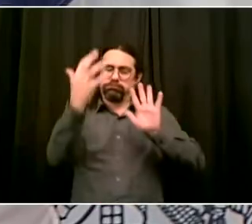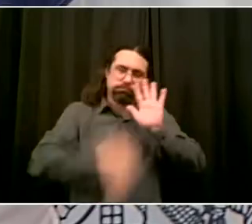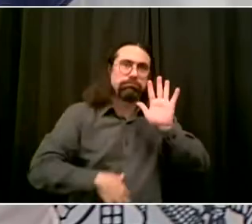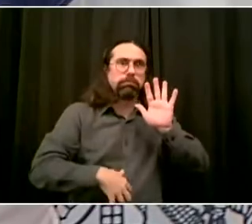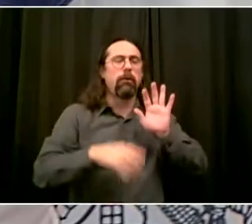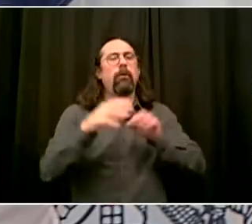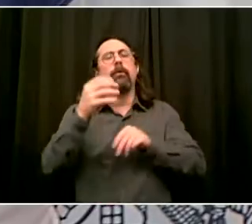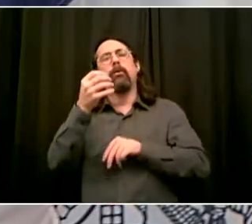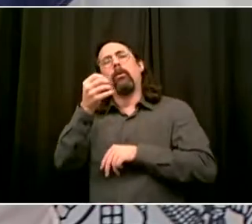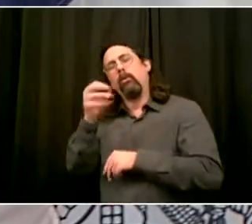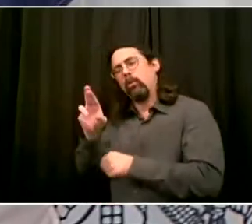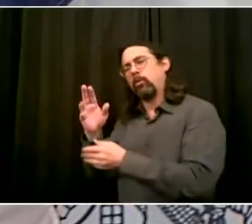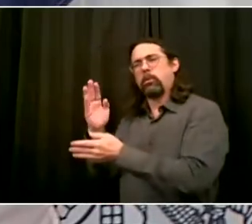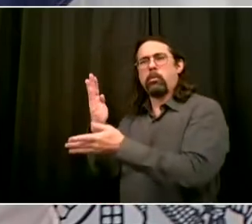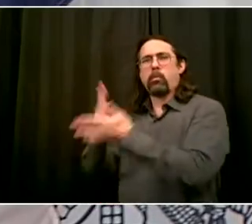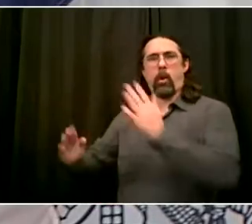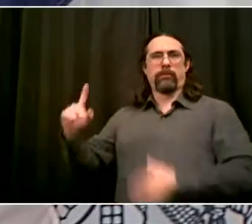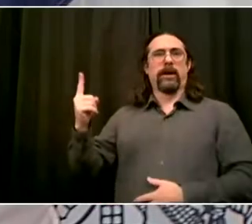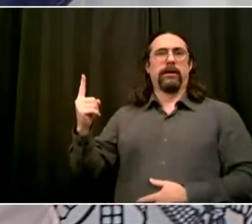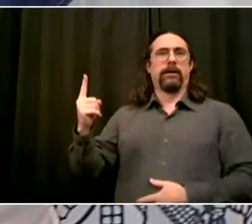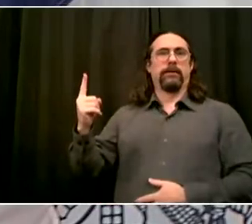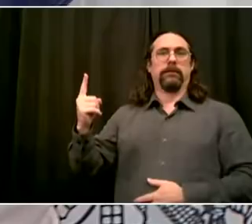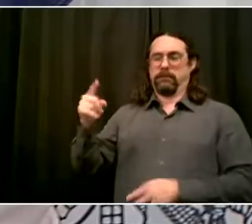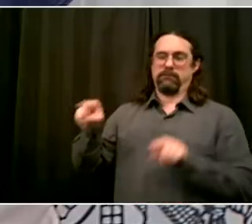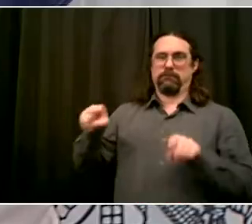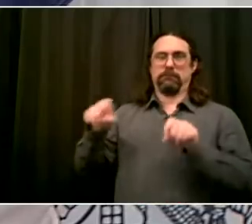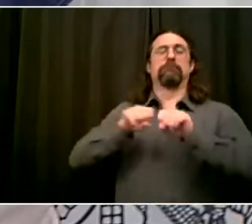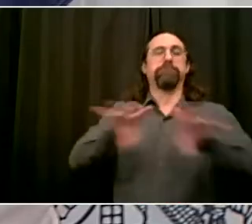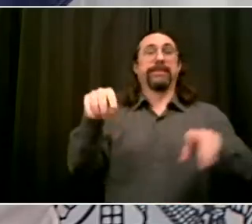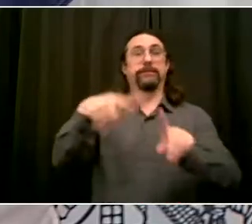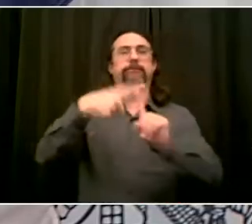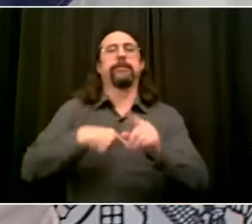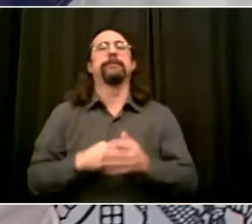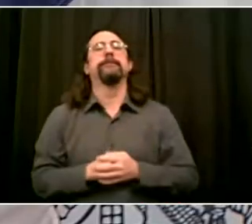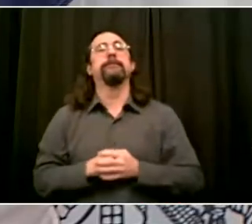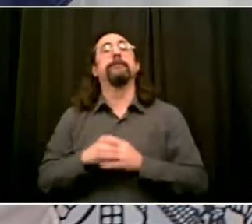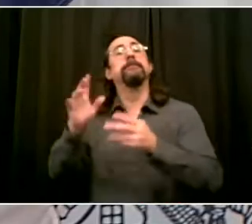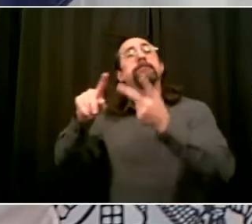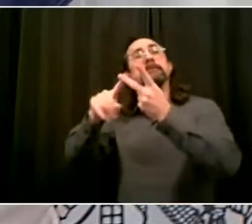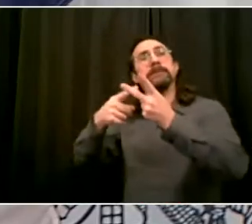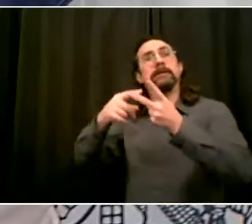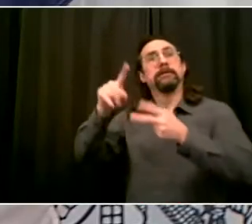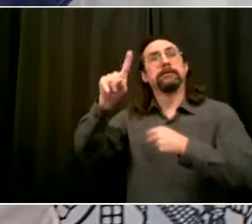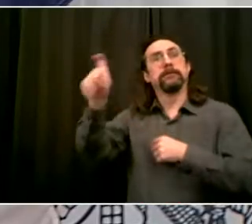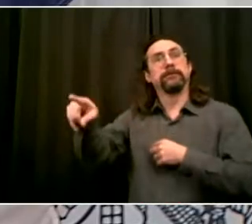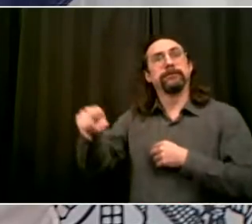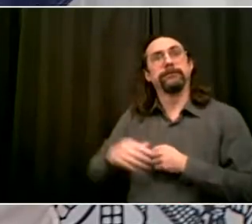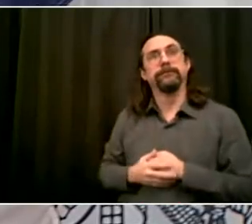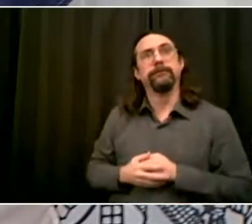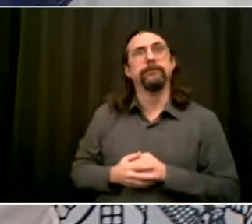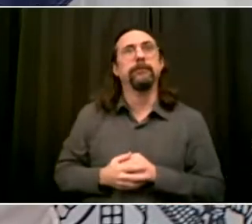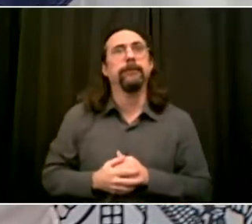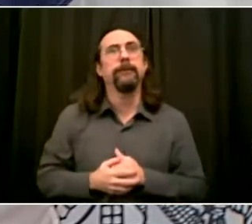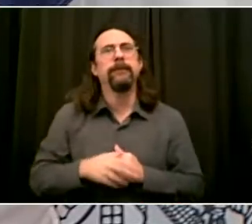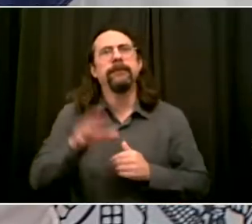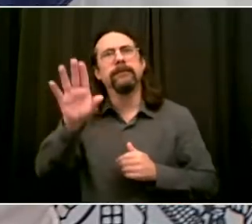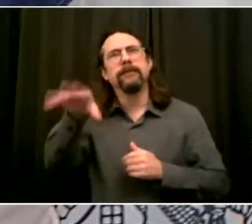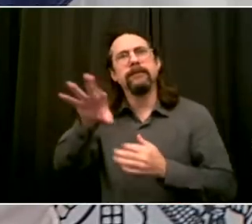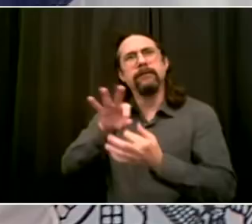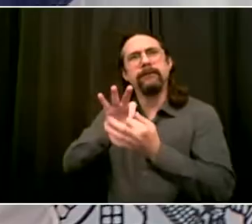SUBURBS WHO BEFORE THE PANDEMIC USED TO DRIVE INTO THE CIITY BT NOW DUE TO THE OPEN RESTAURANT